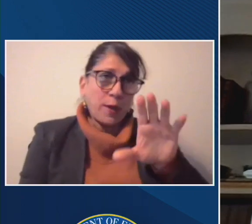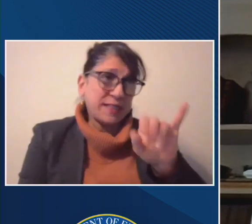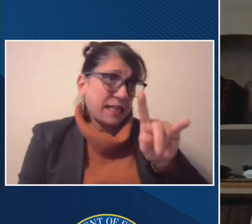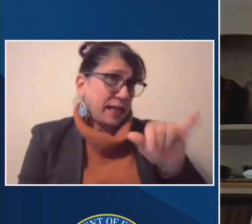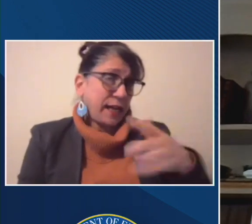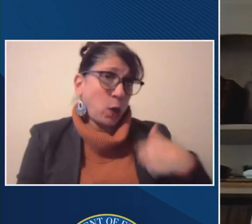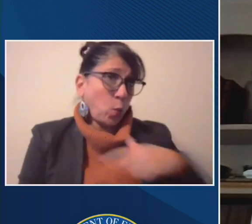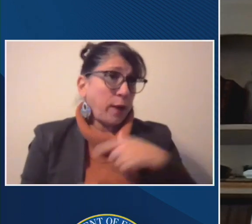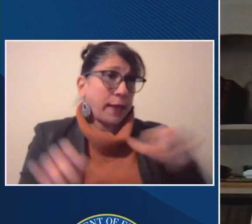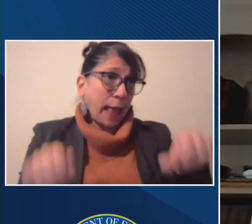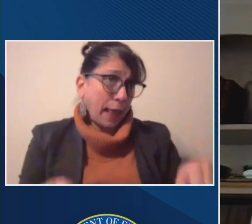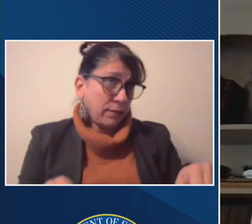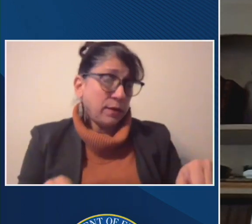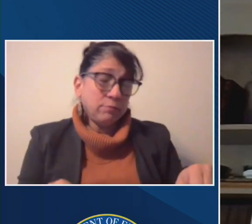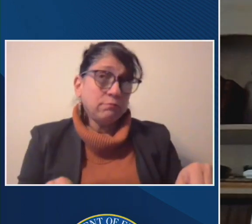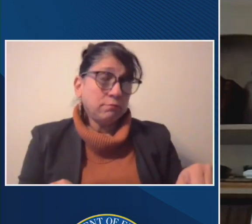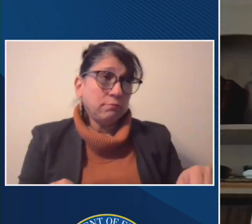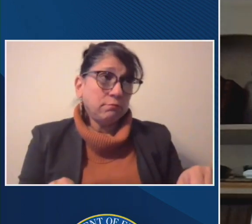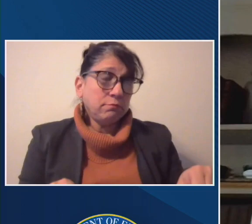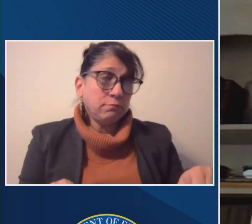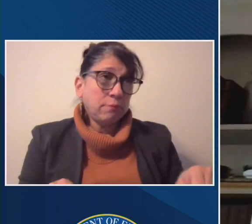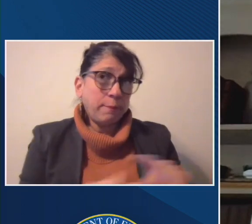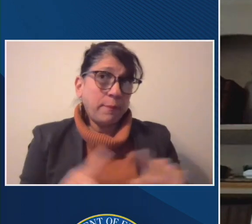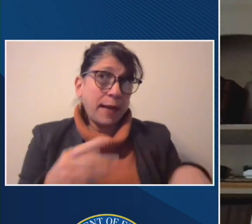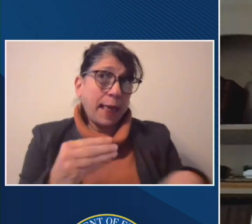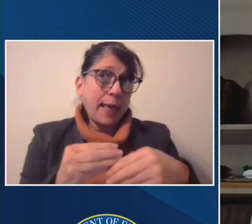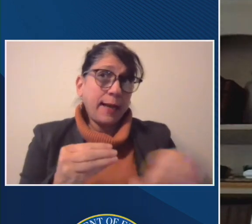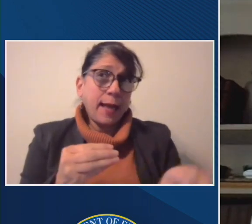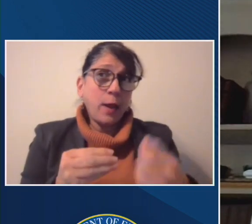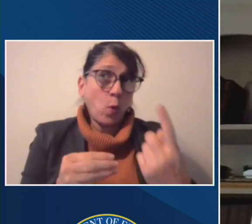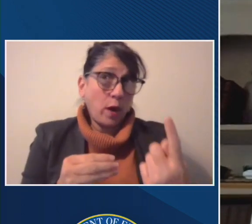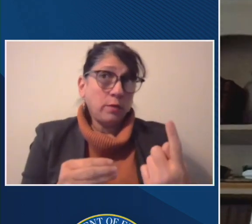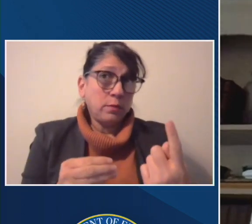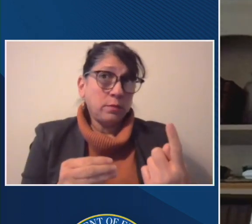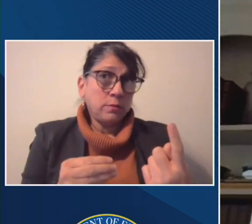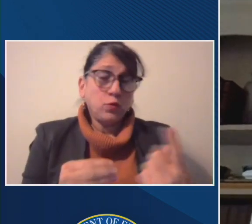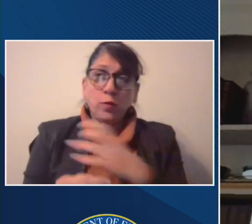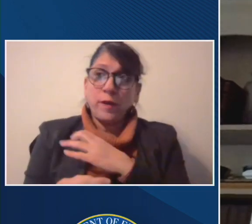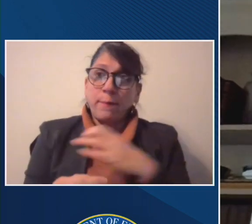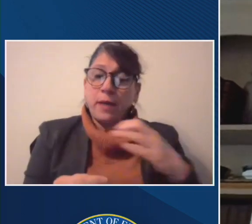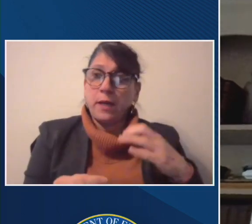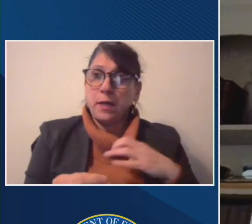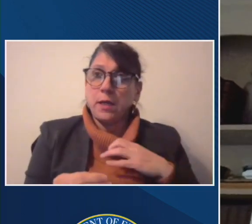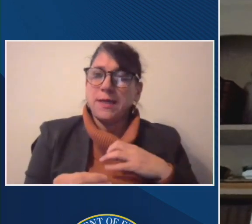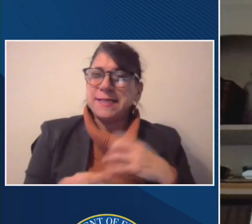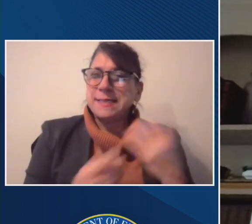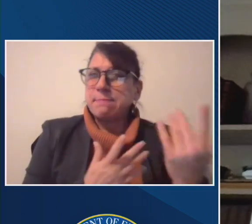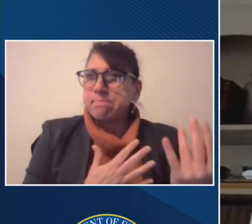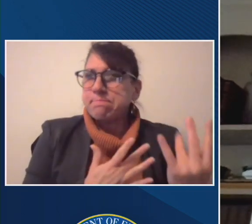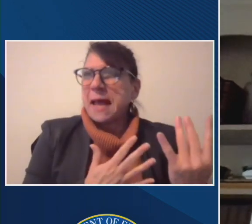Again, adding anybody to the committee, it is pending a vetting on the part of the